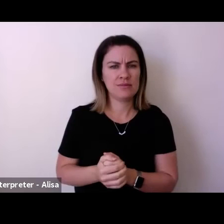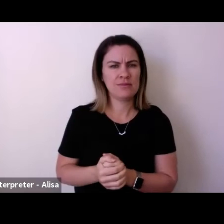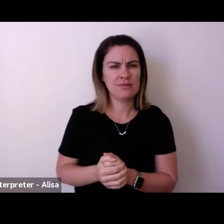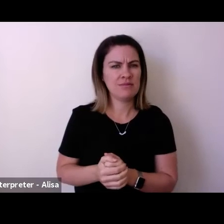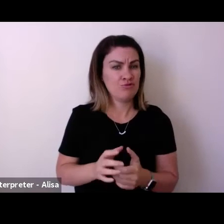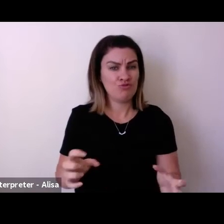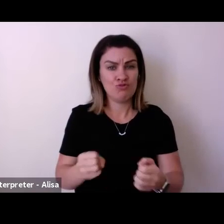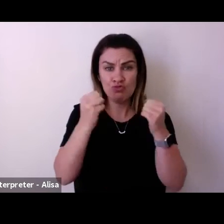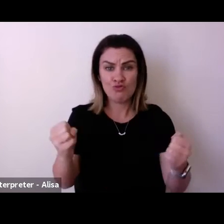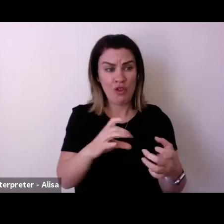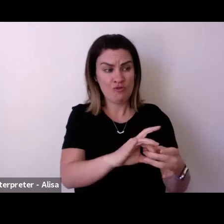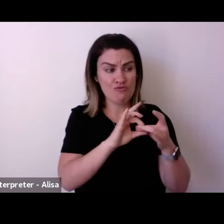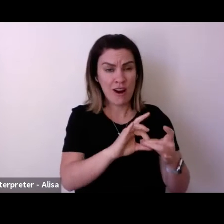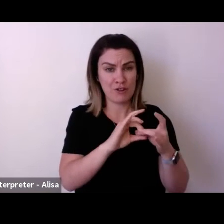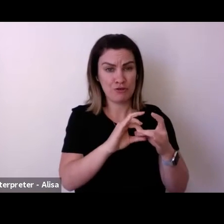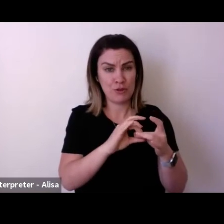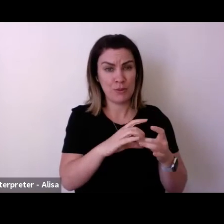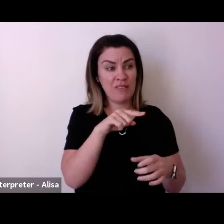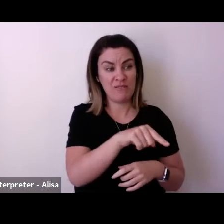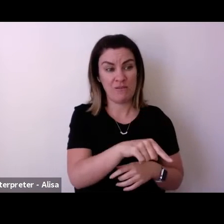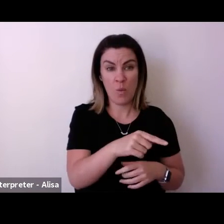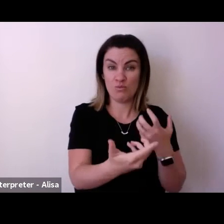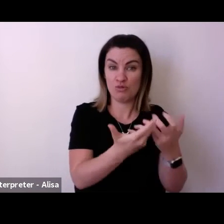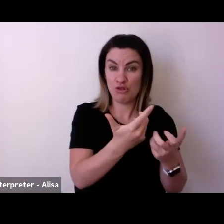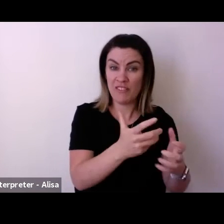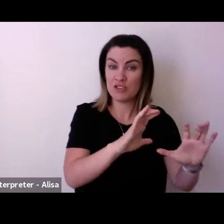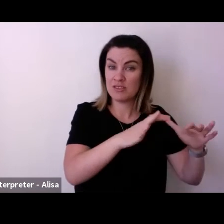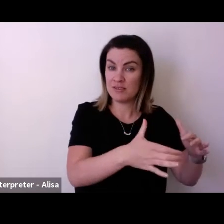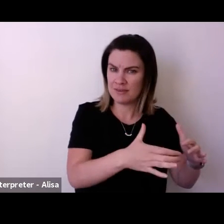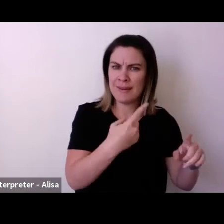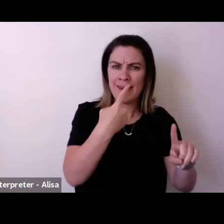providing the basis for knowledge . By studying this